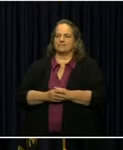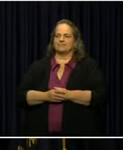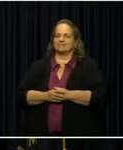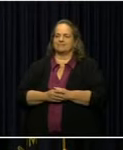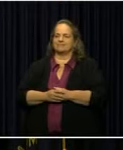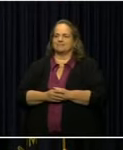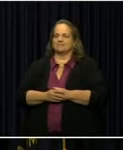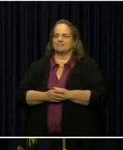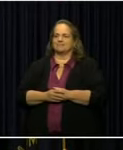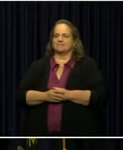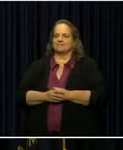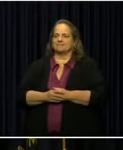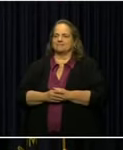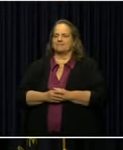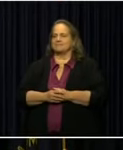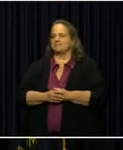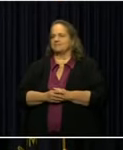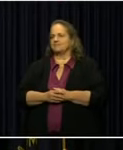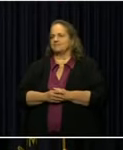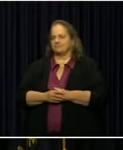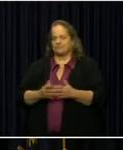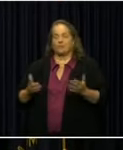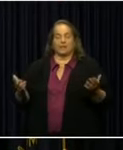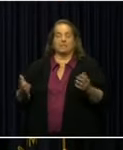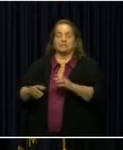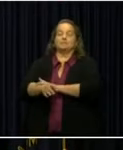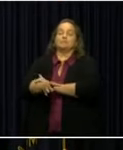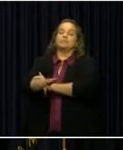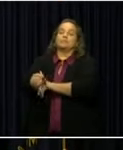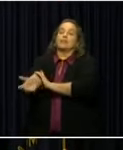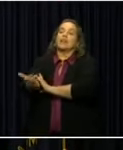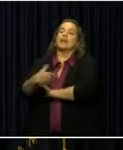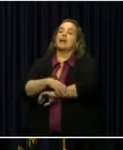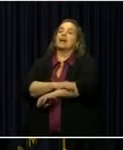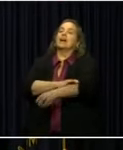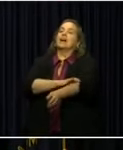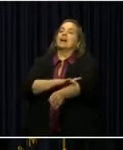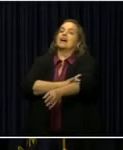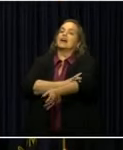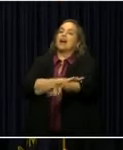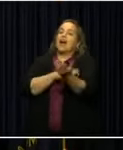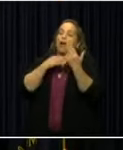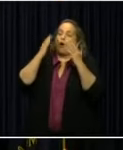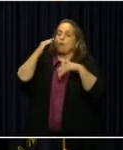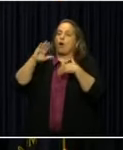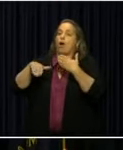WE ARE GOING TO GO PRETTY FAST SO THAT WE CAN GET TO BOTH GOING